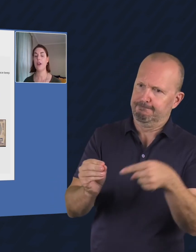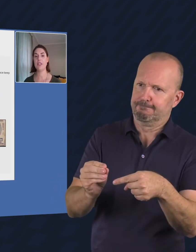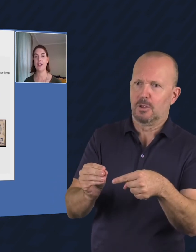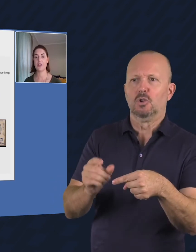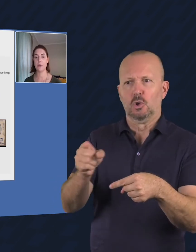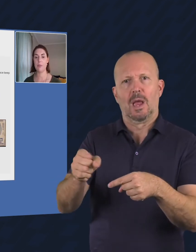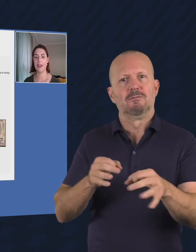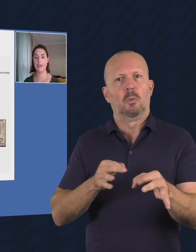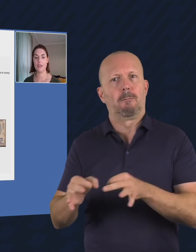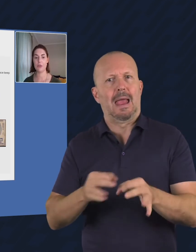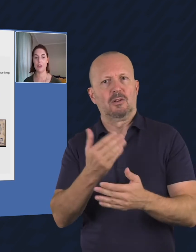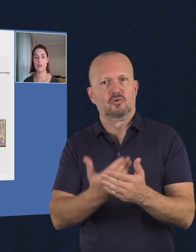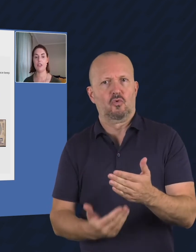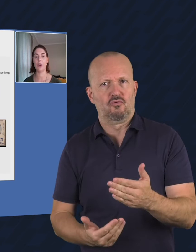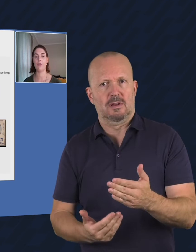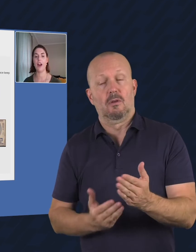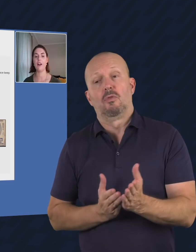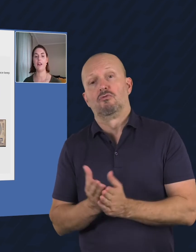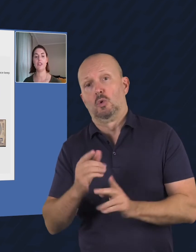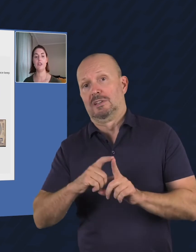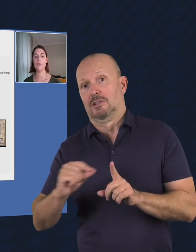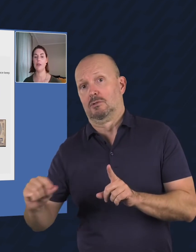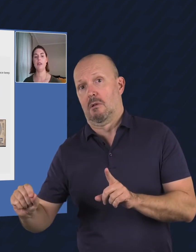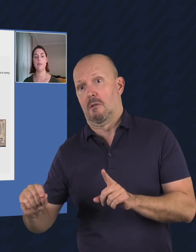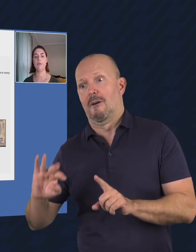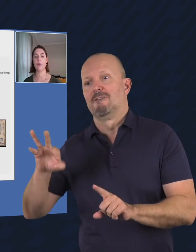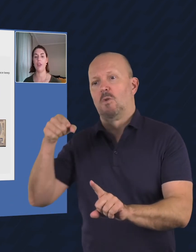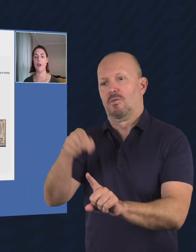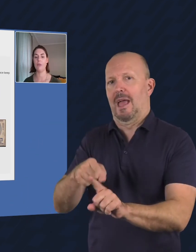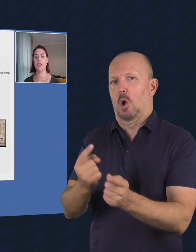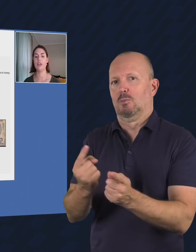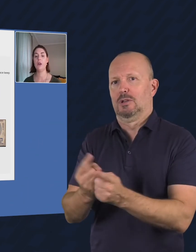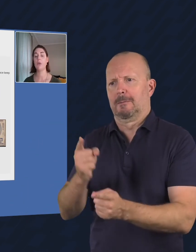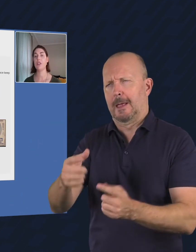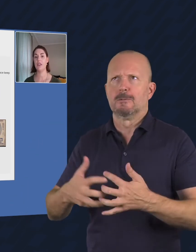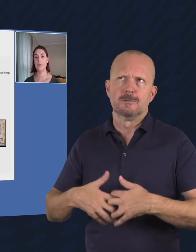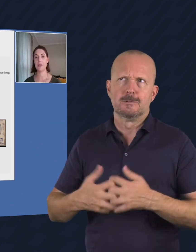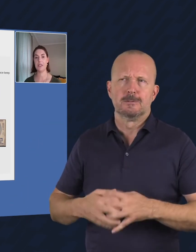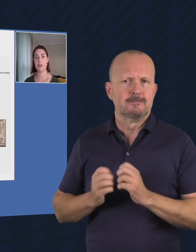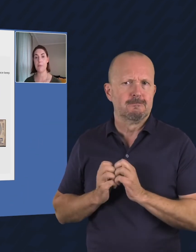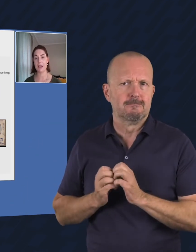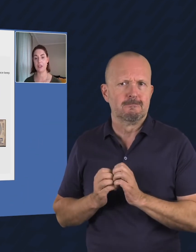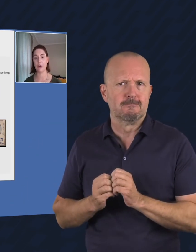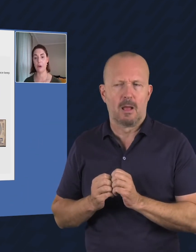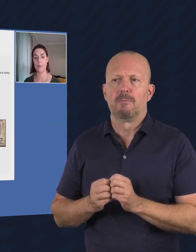They were tasked with planning a story to be told via a digital medium for that object, which they then presented back to the group.